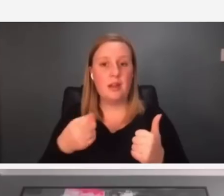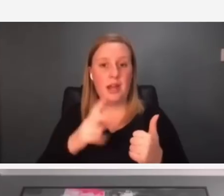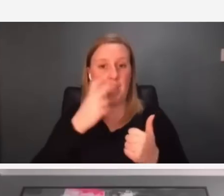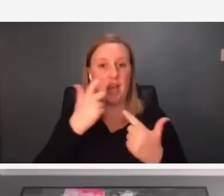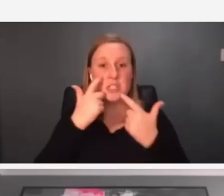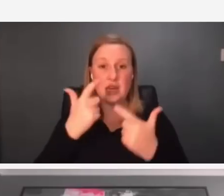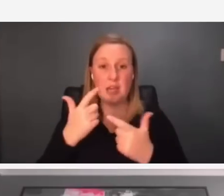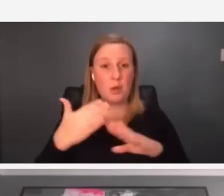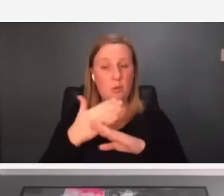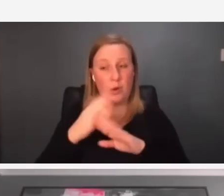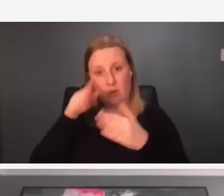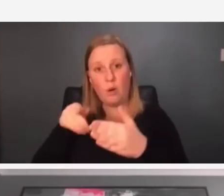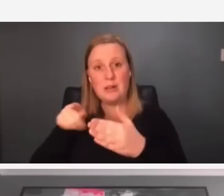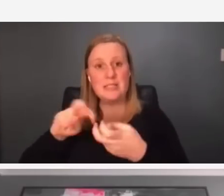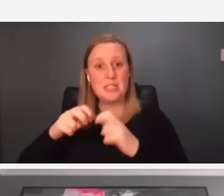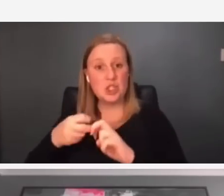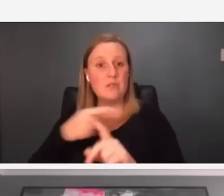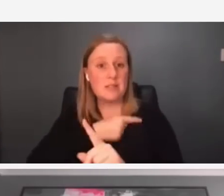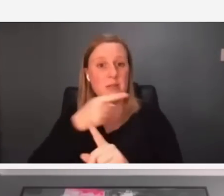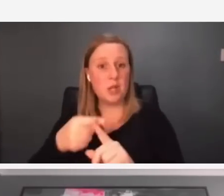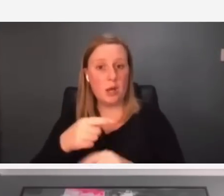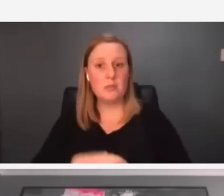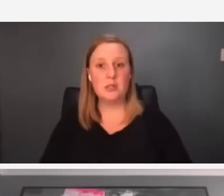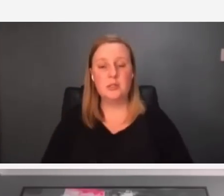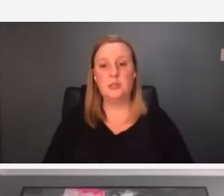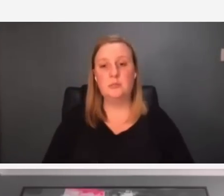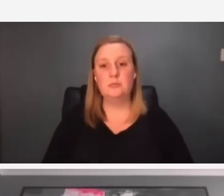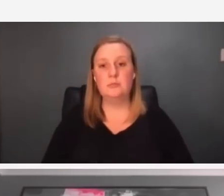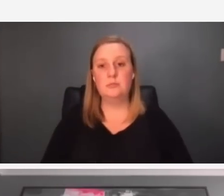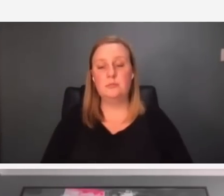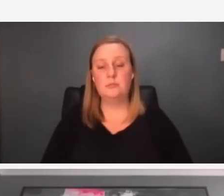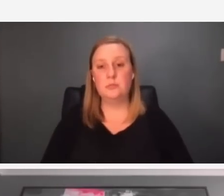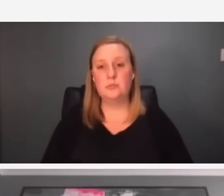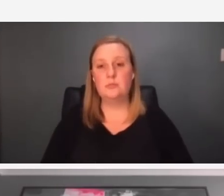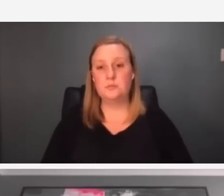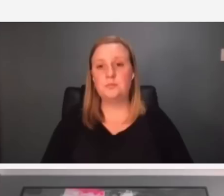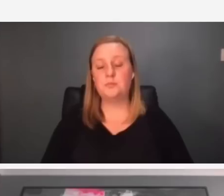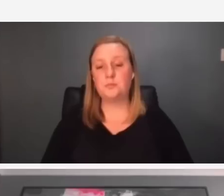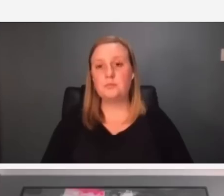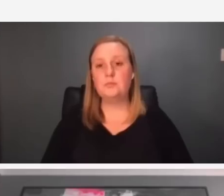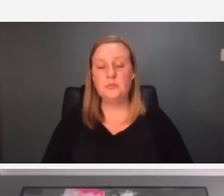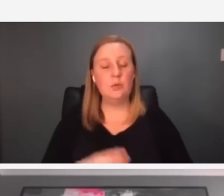been kind of rebuffed in the whole push and tumble of the political debate.